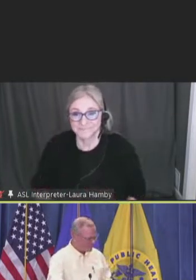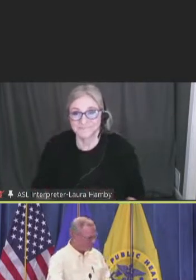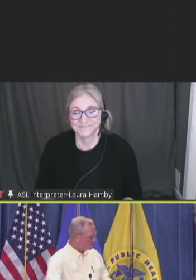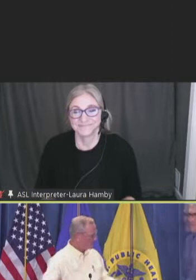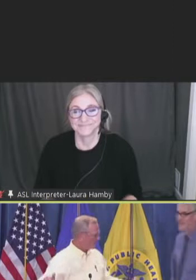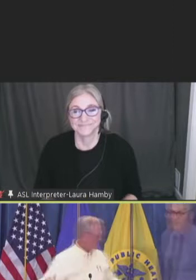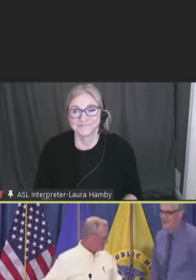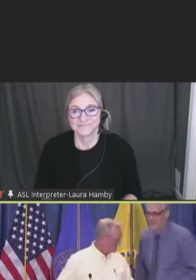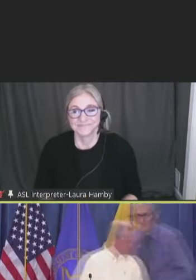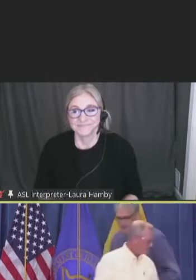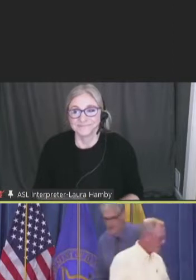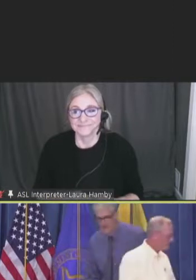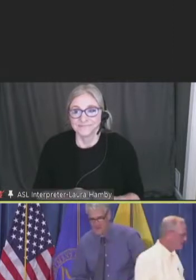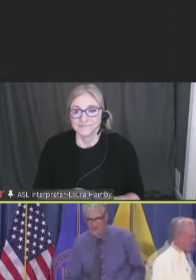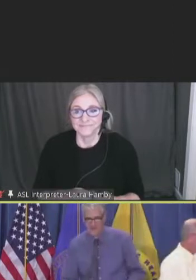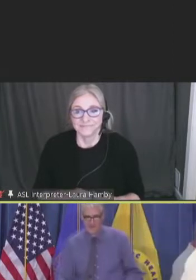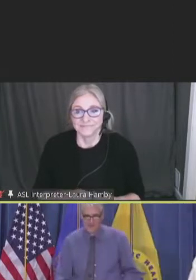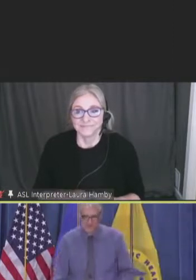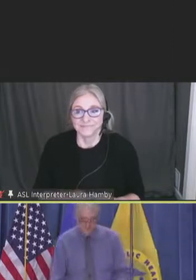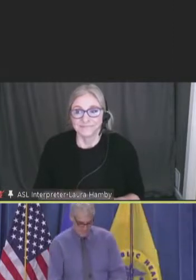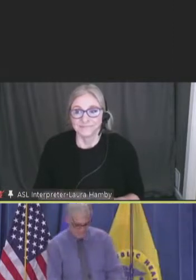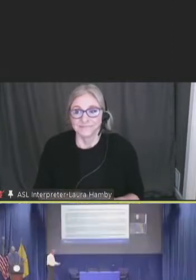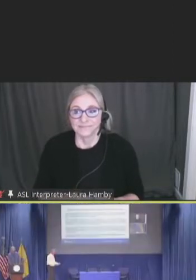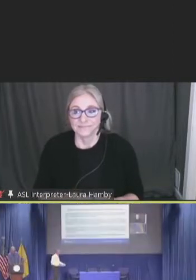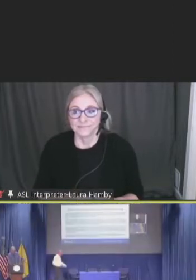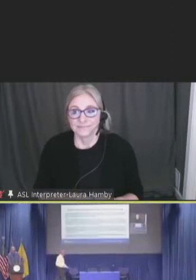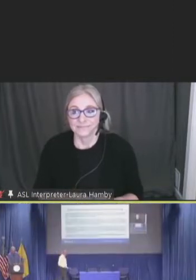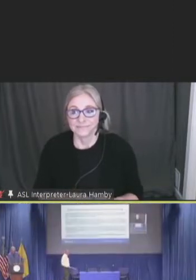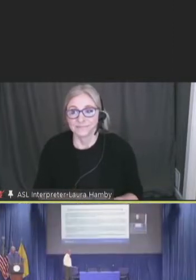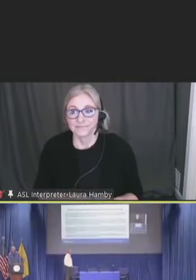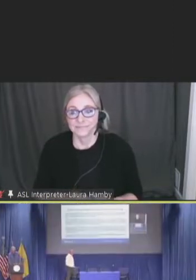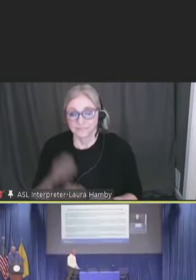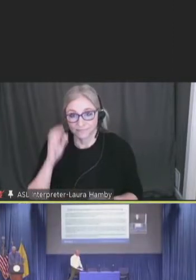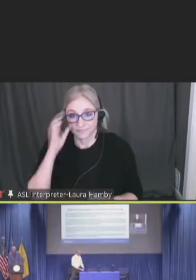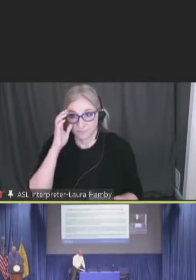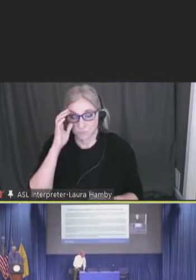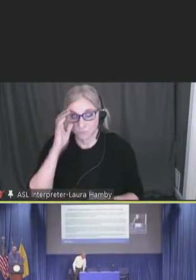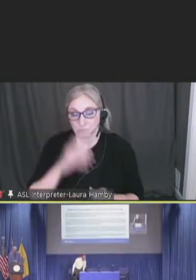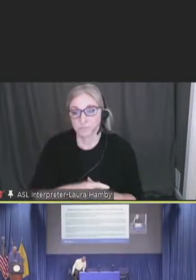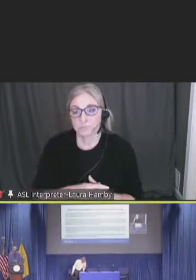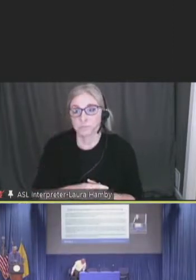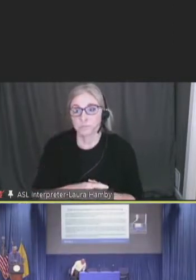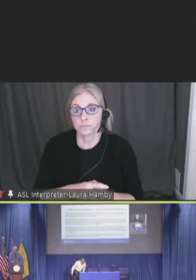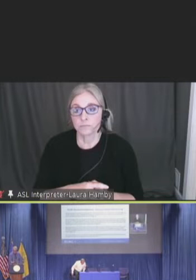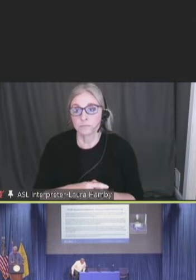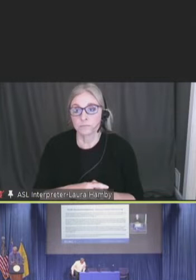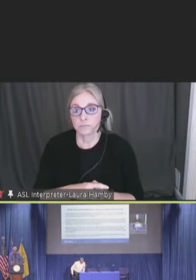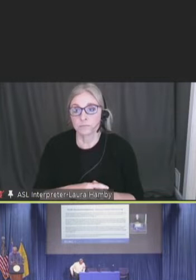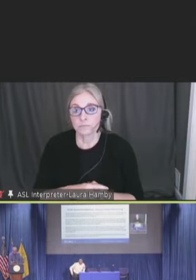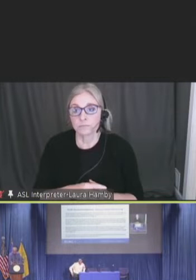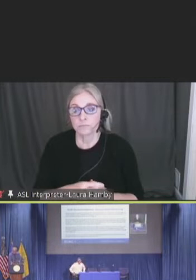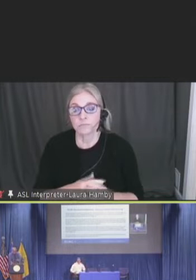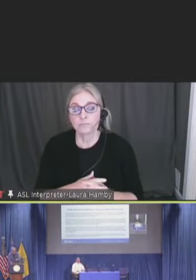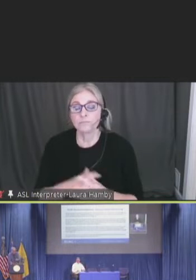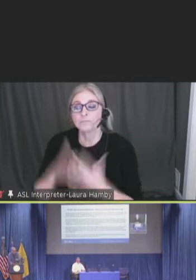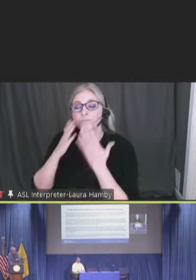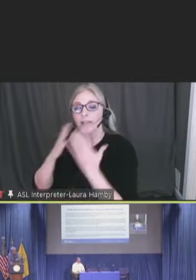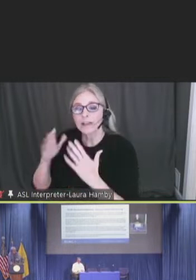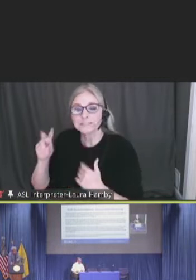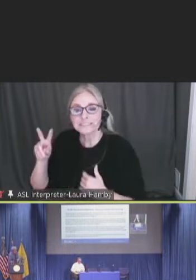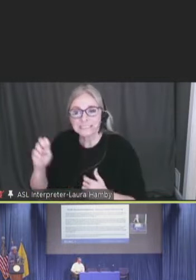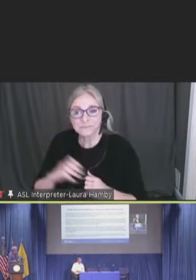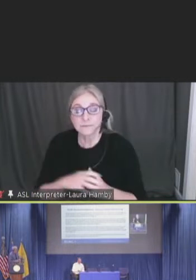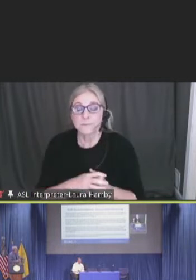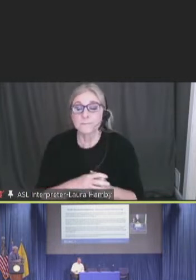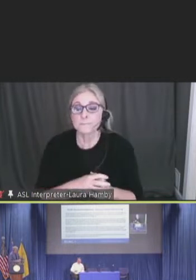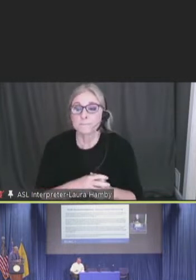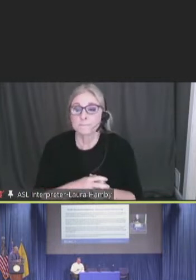Robert Schechter: Thank you, Steve.